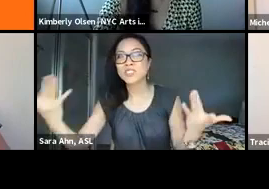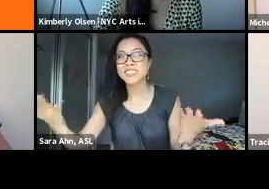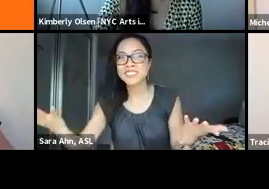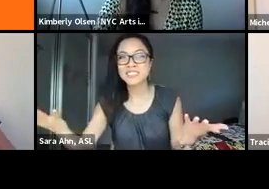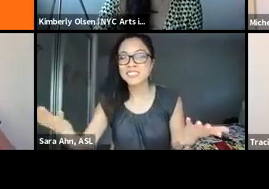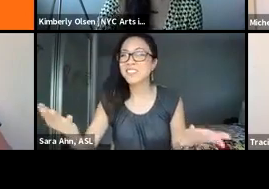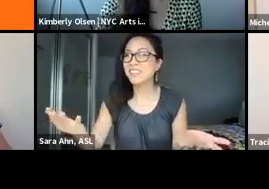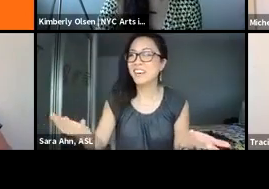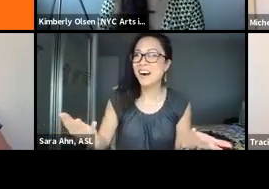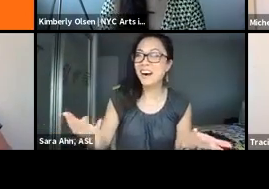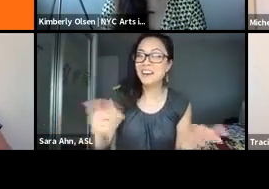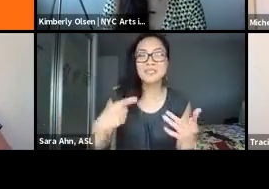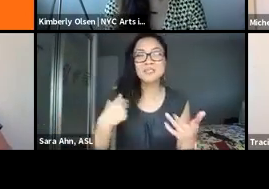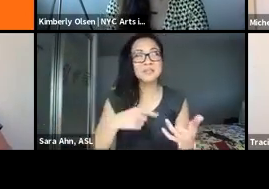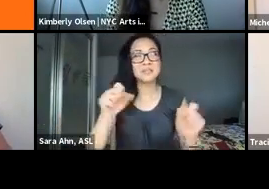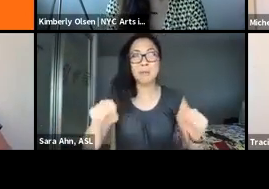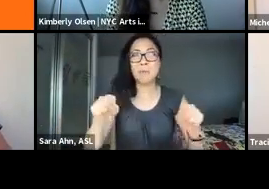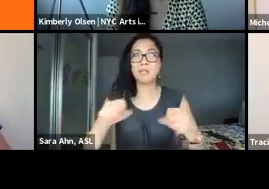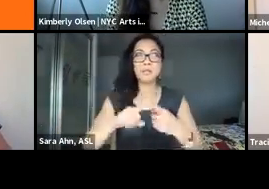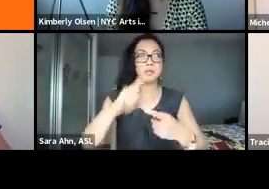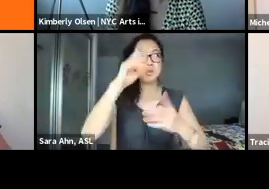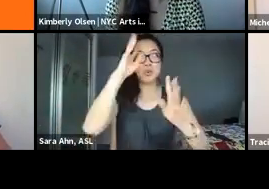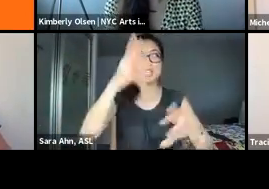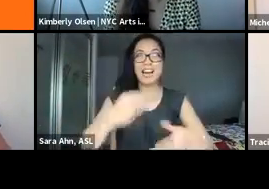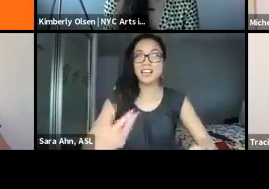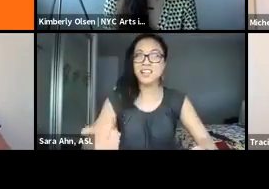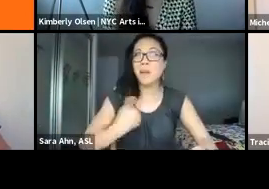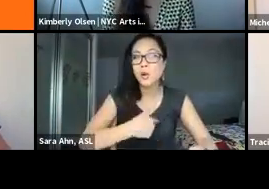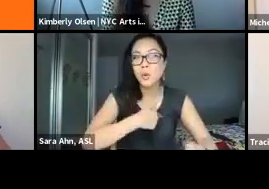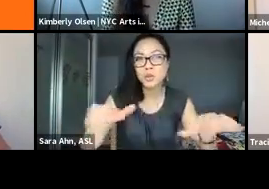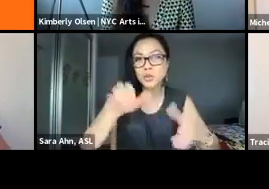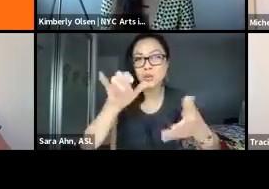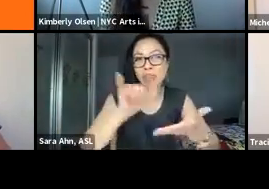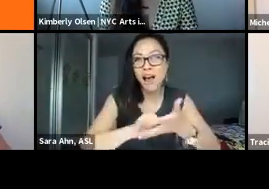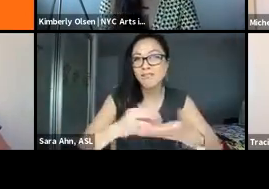staffing ability goes away? But definitely, I think a lot of